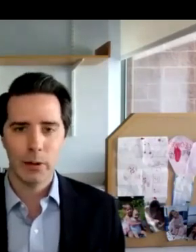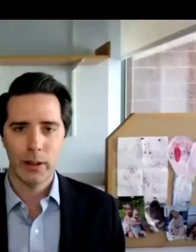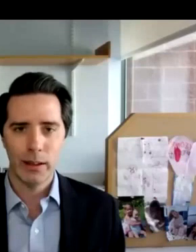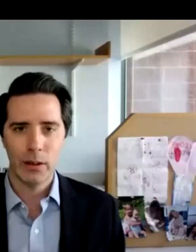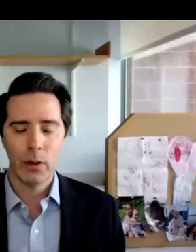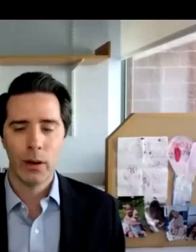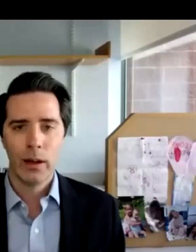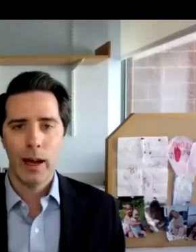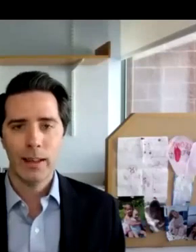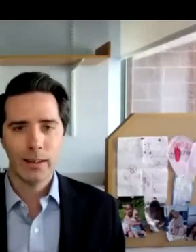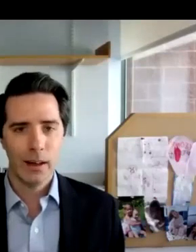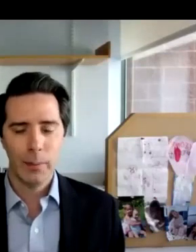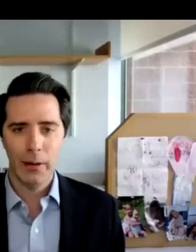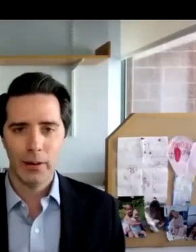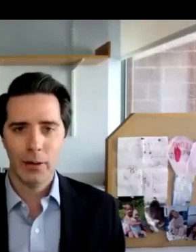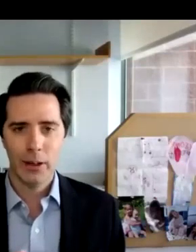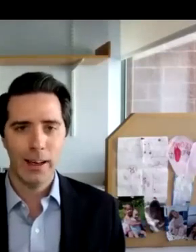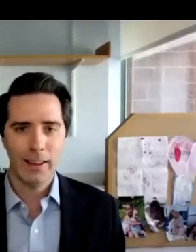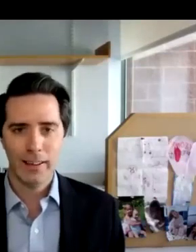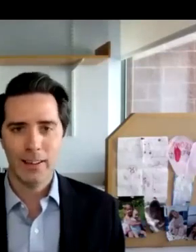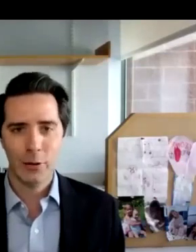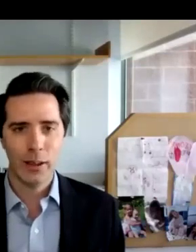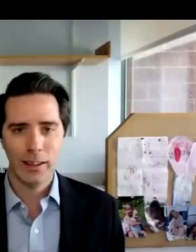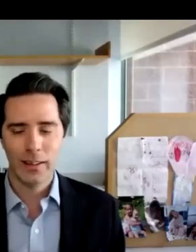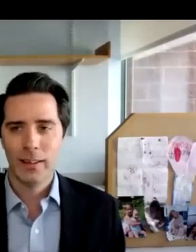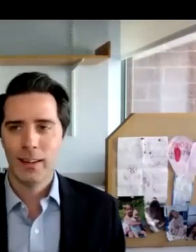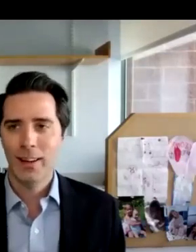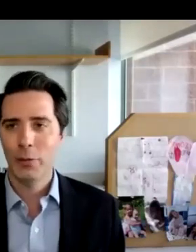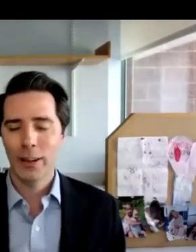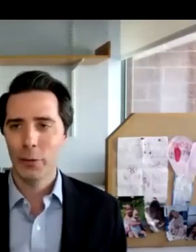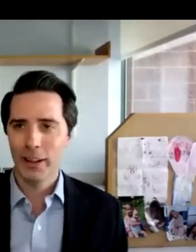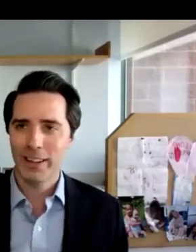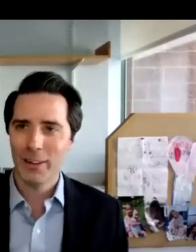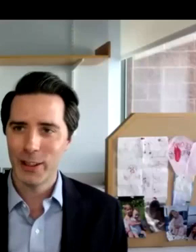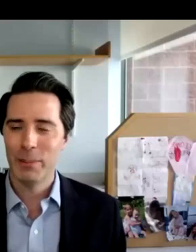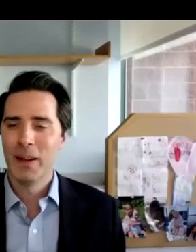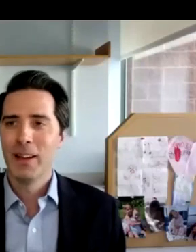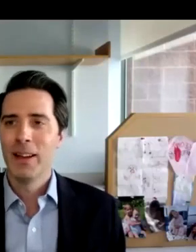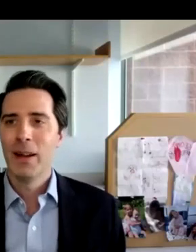screening so I didn't talk about genetic screening and hopefully I will at